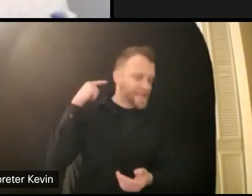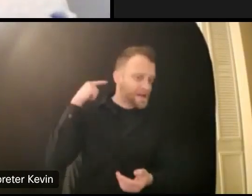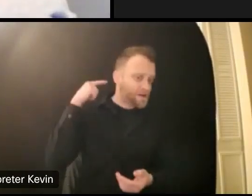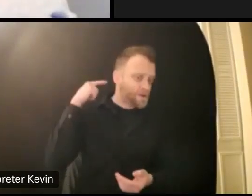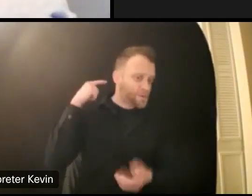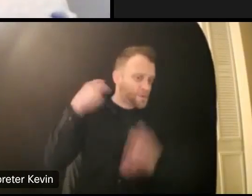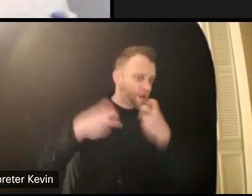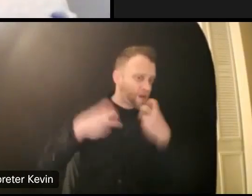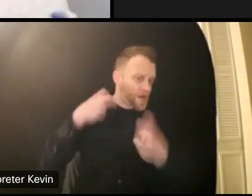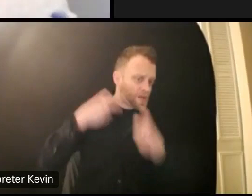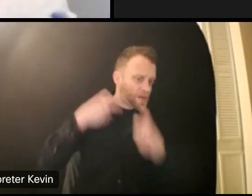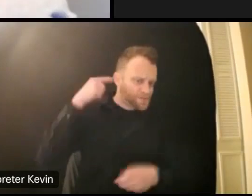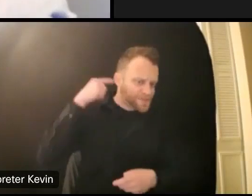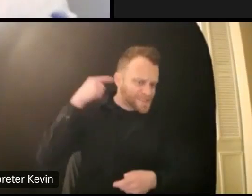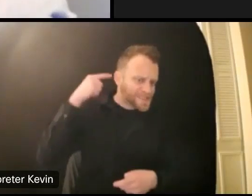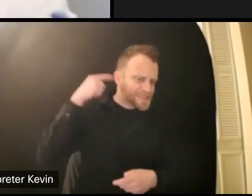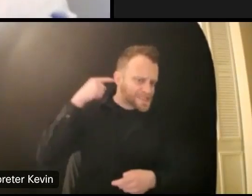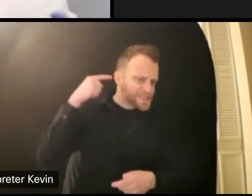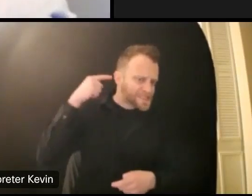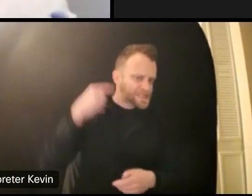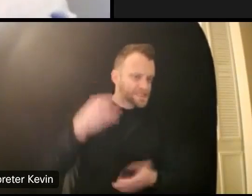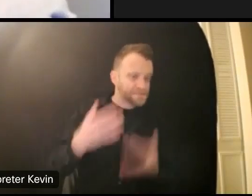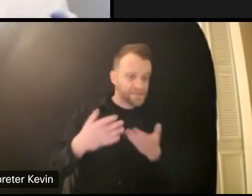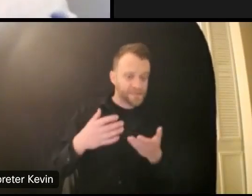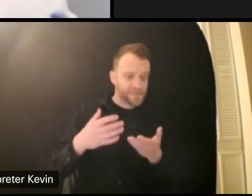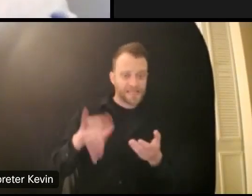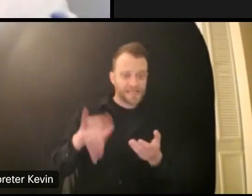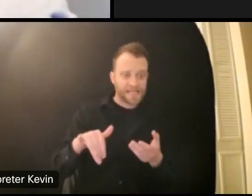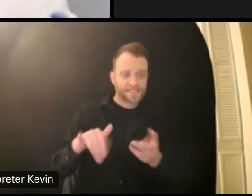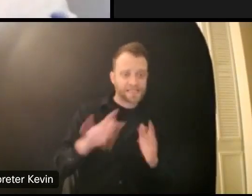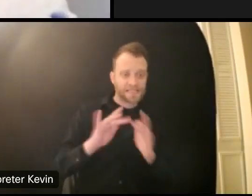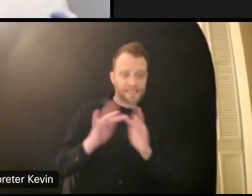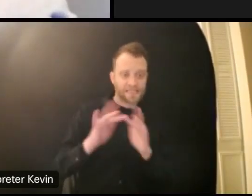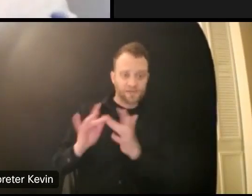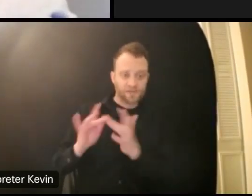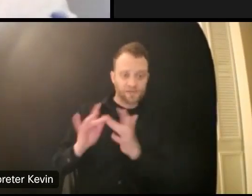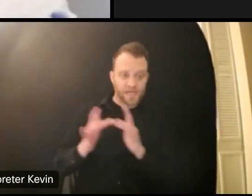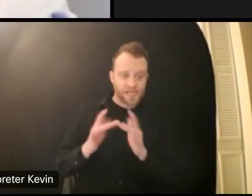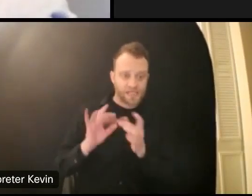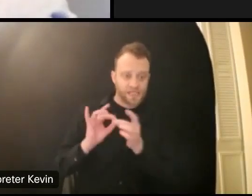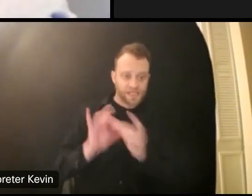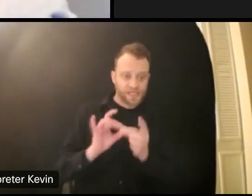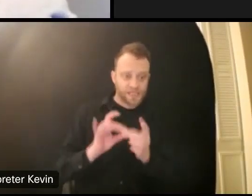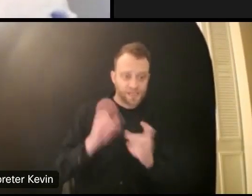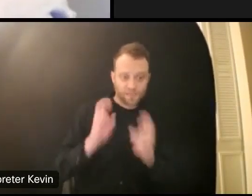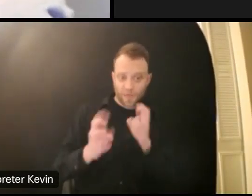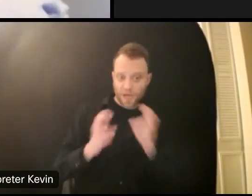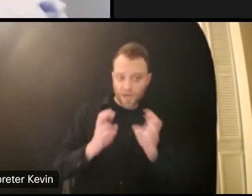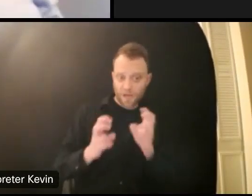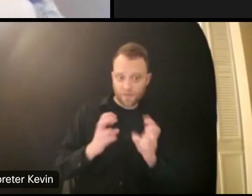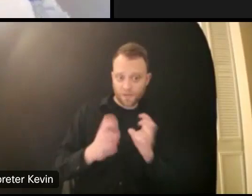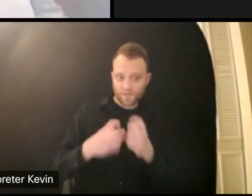be an issue with just you connecting with your computer to pick up the sound through the WebEx